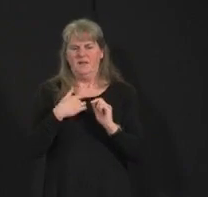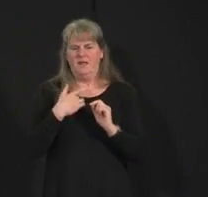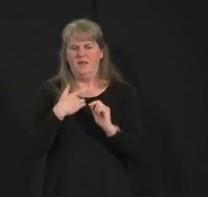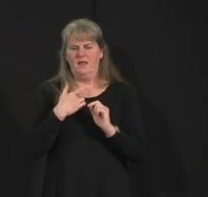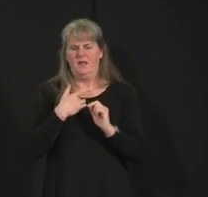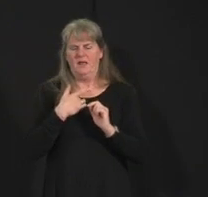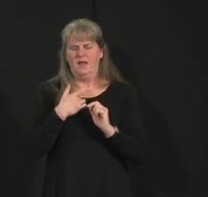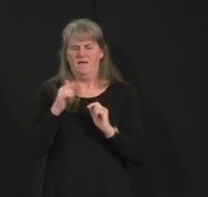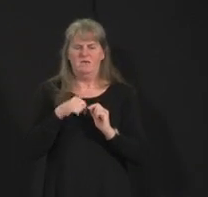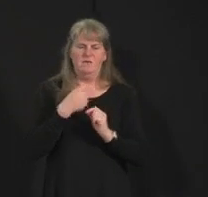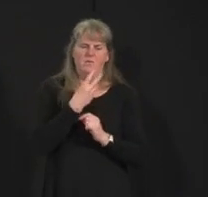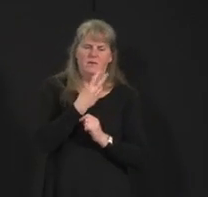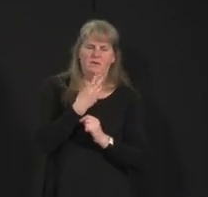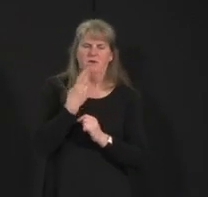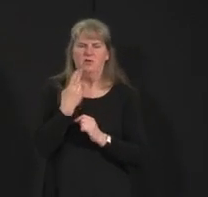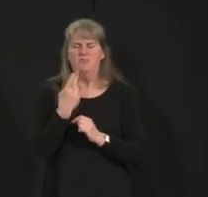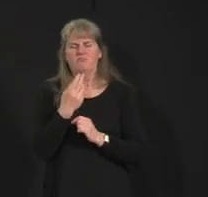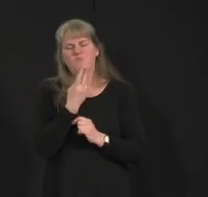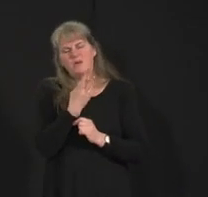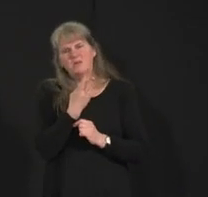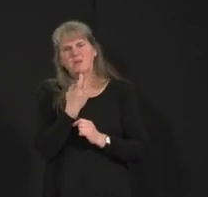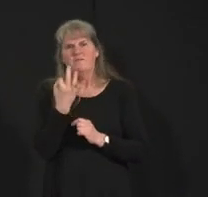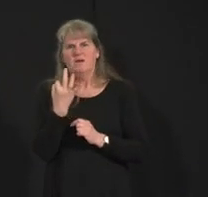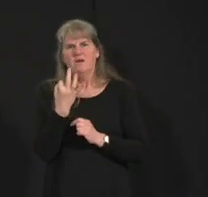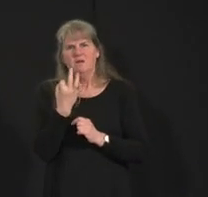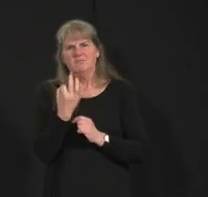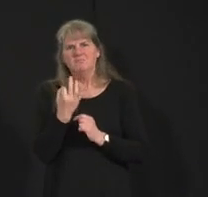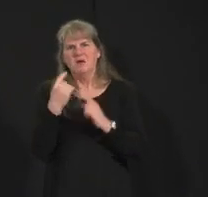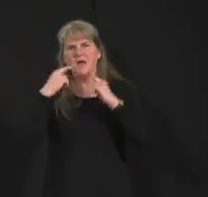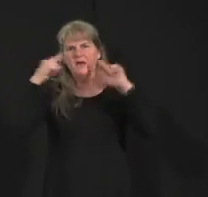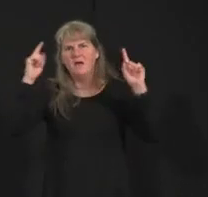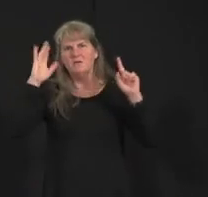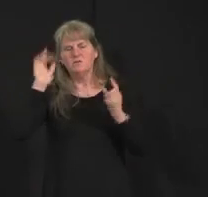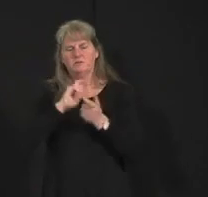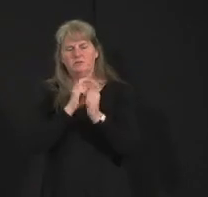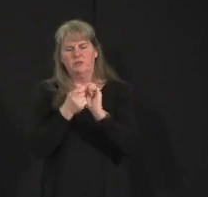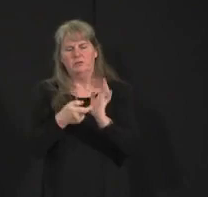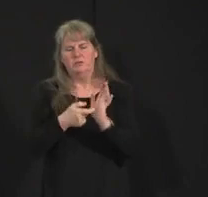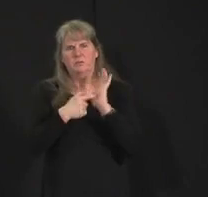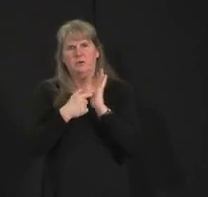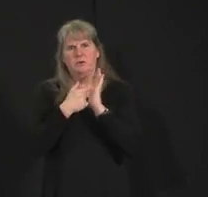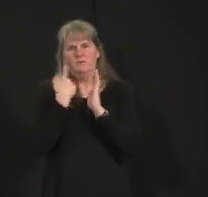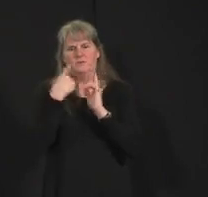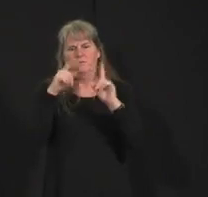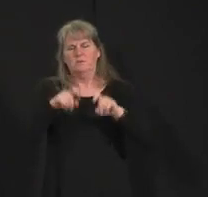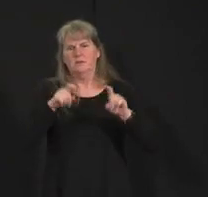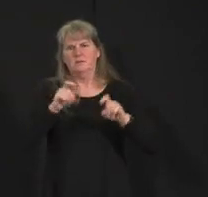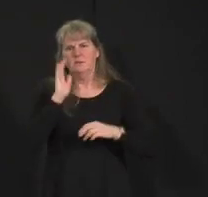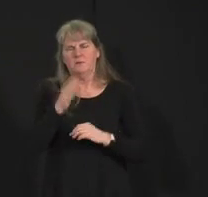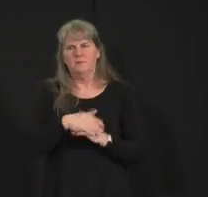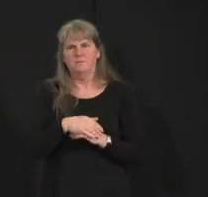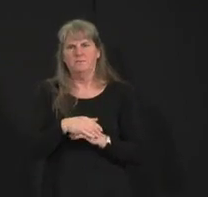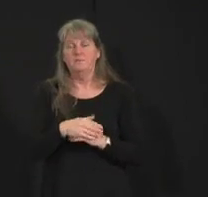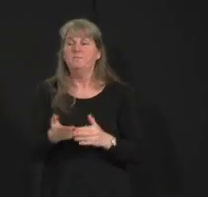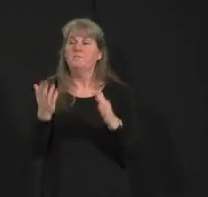the middle of this week. Tim? Reporter: Just follow-up